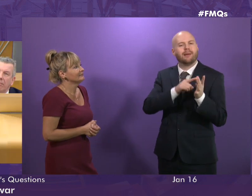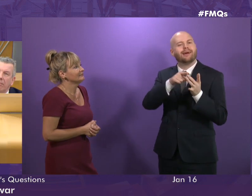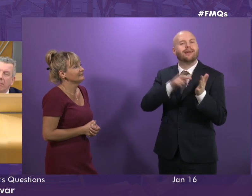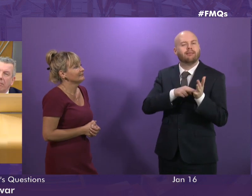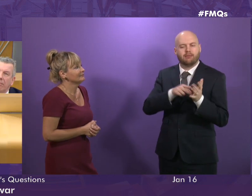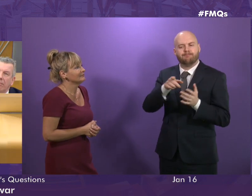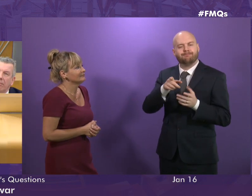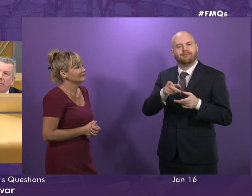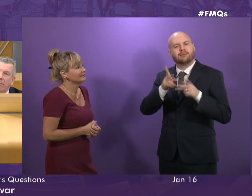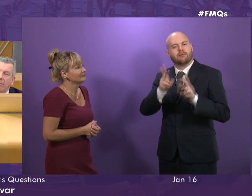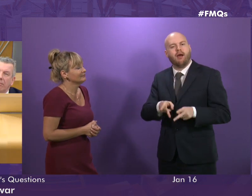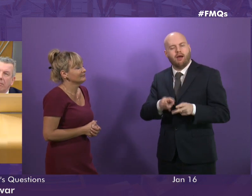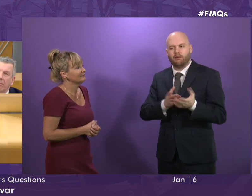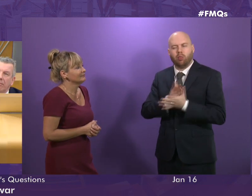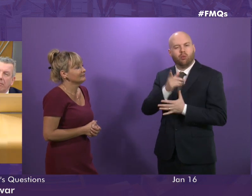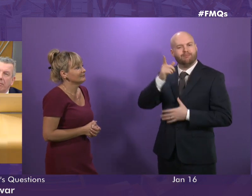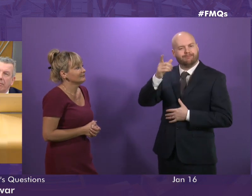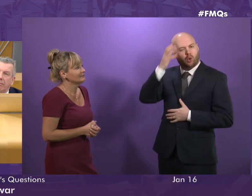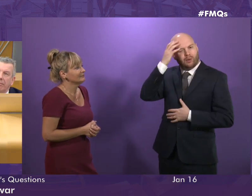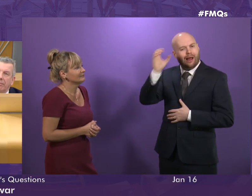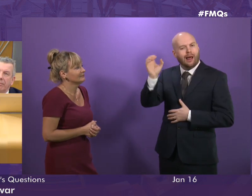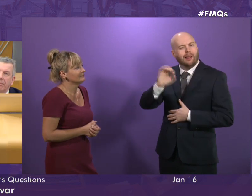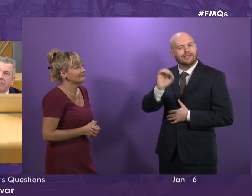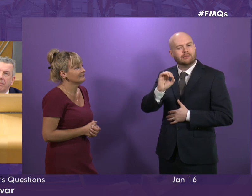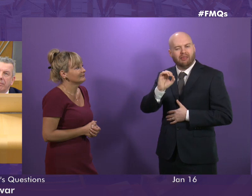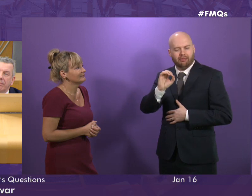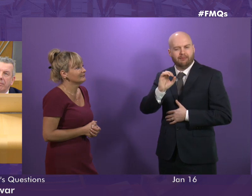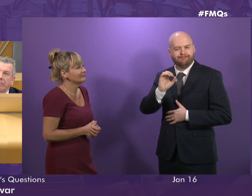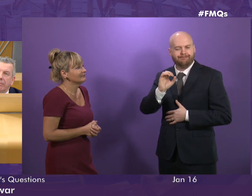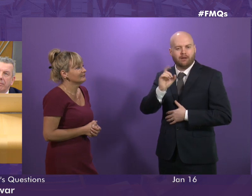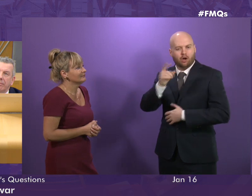water supply at the Queen Elizabeth university hospital campus. Unbelievably, Milly’s parents